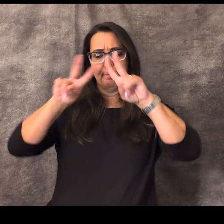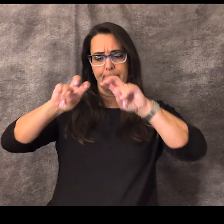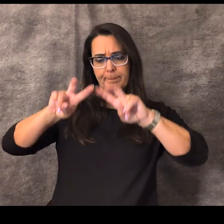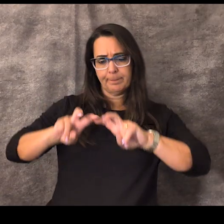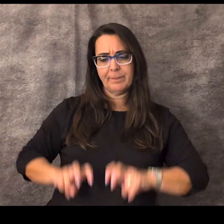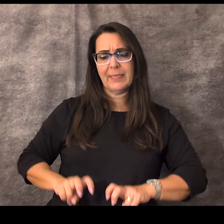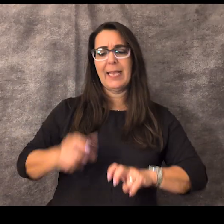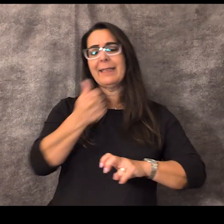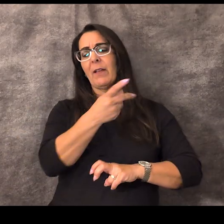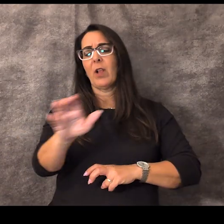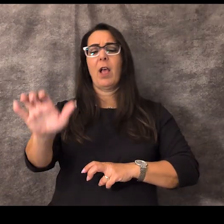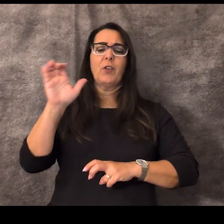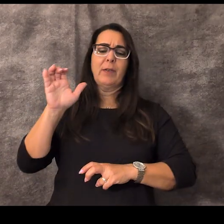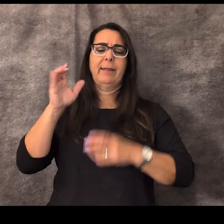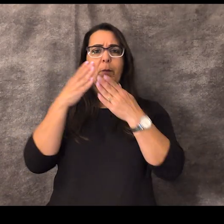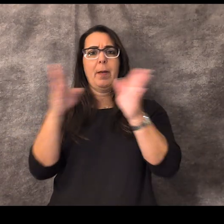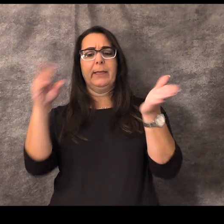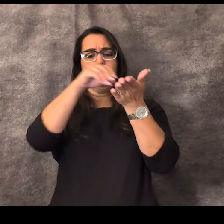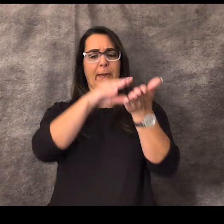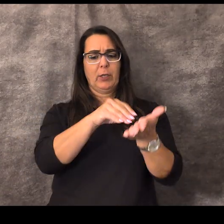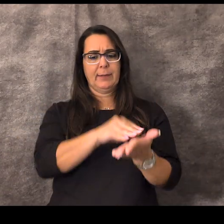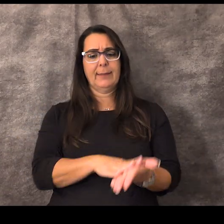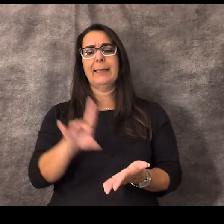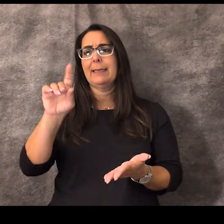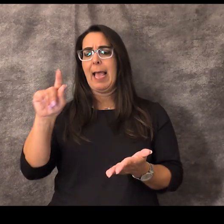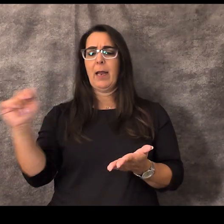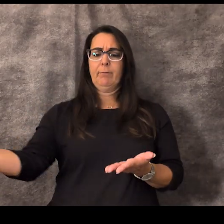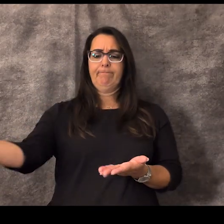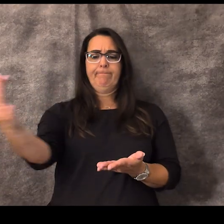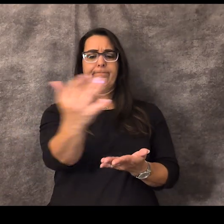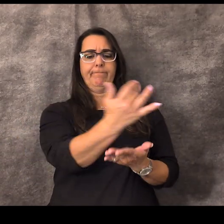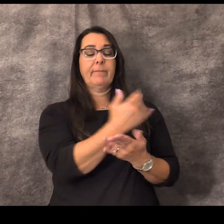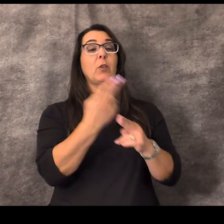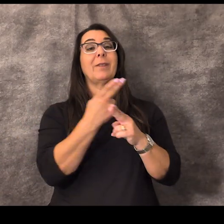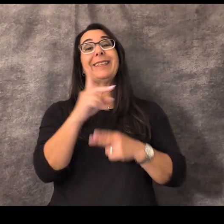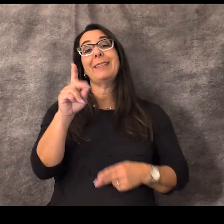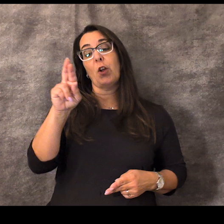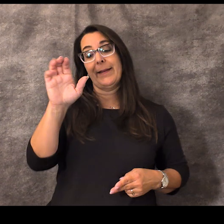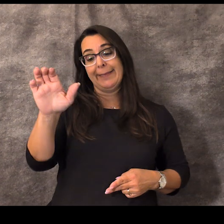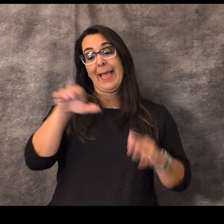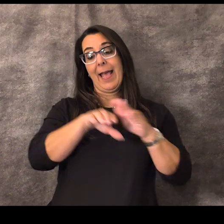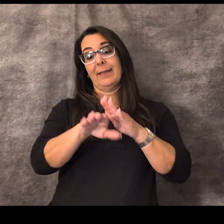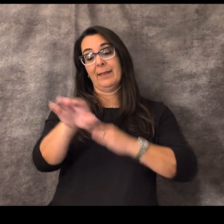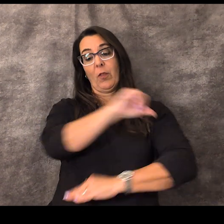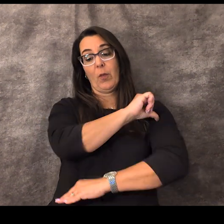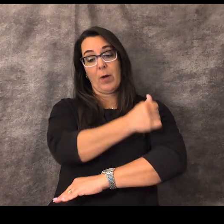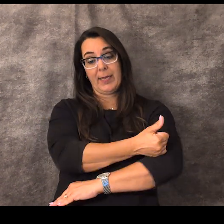hundreds of public records and data. We were using DRC's Access Authority to meet with government